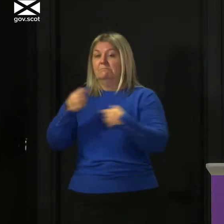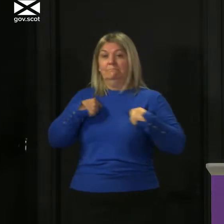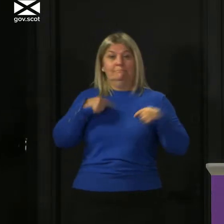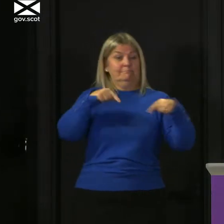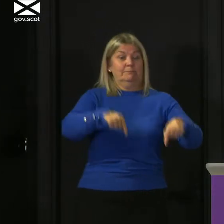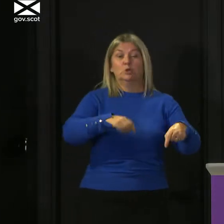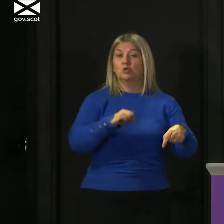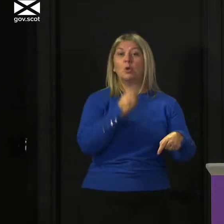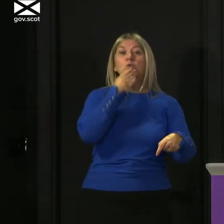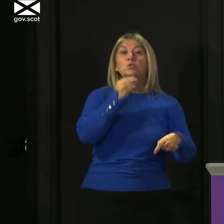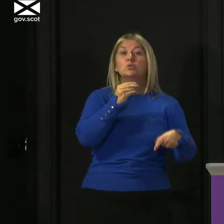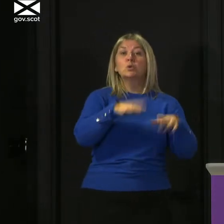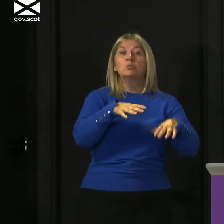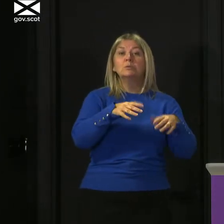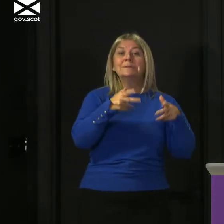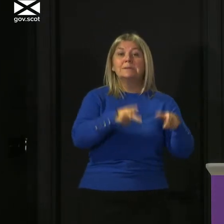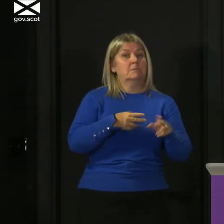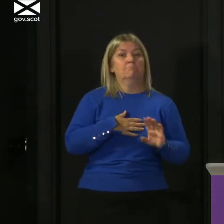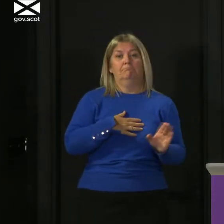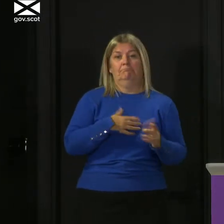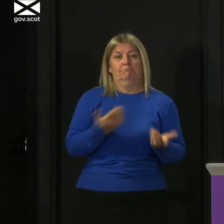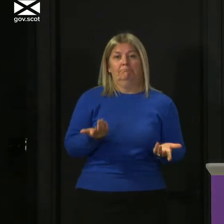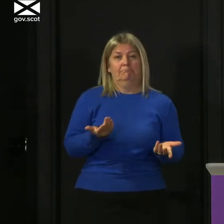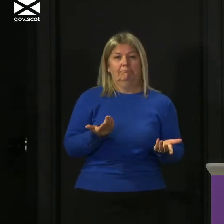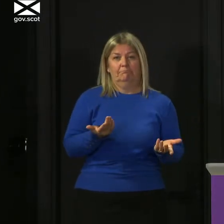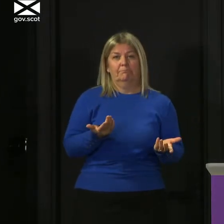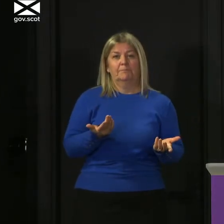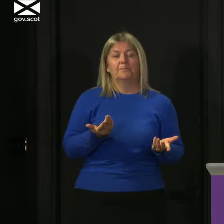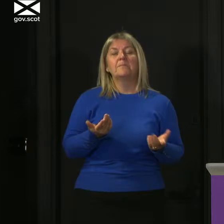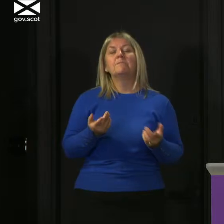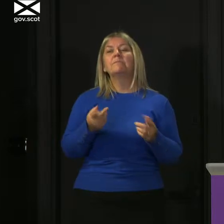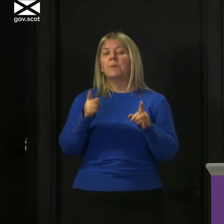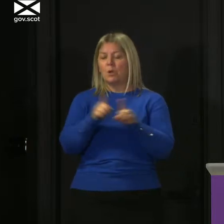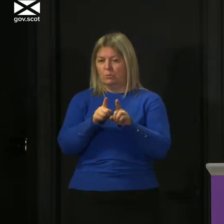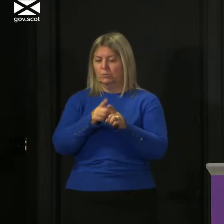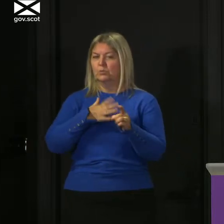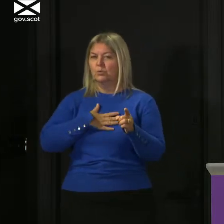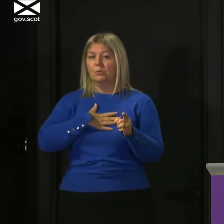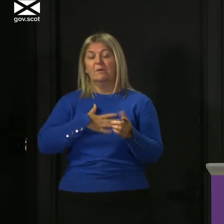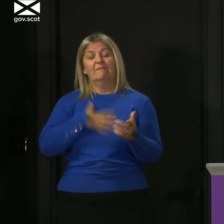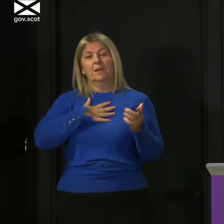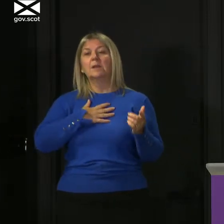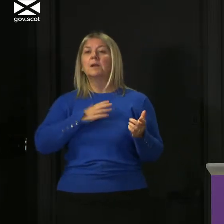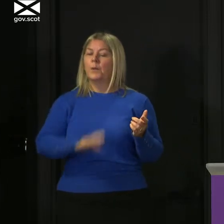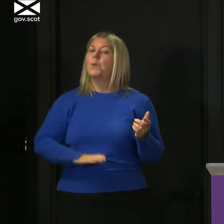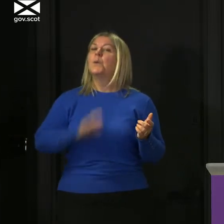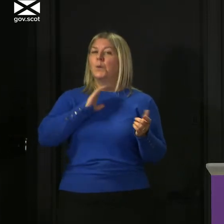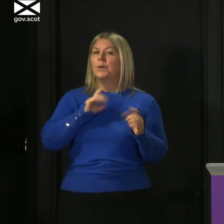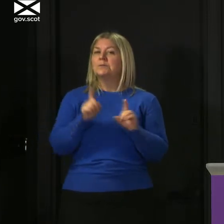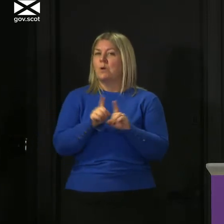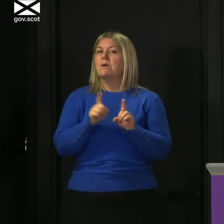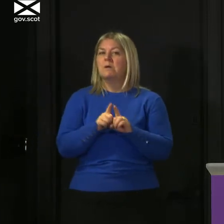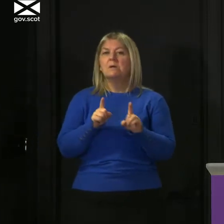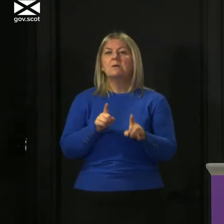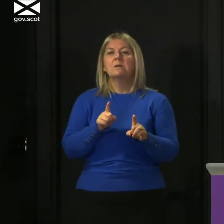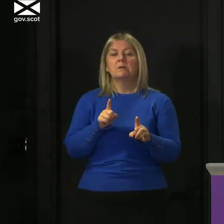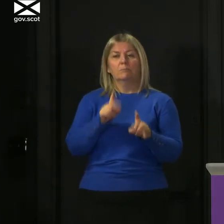here. The other thing that gives me assurance, although we look at the data all the time and just